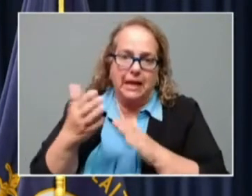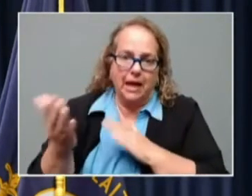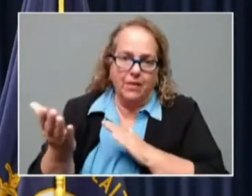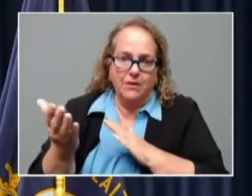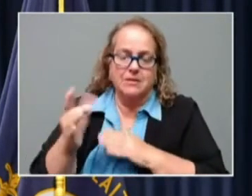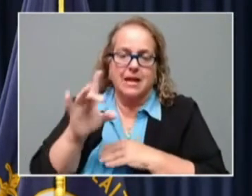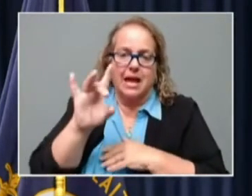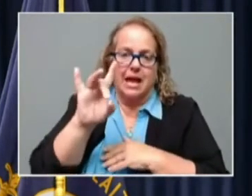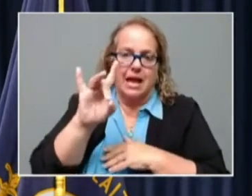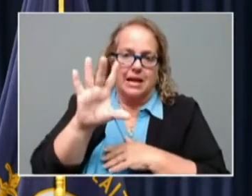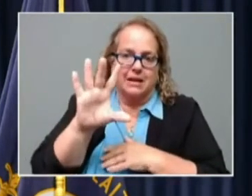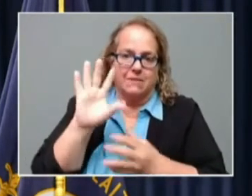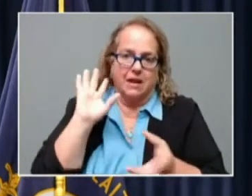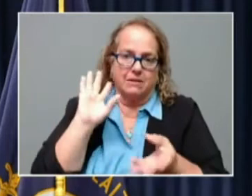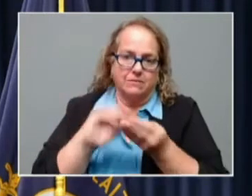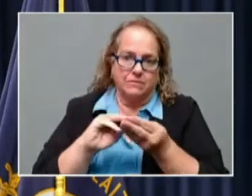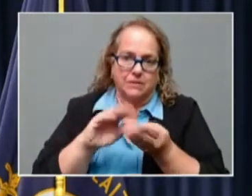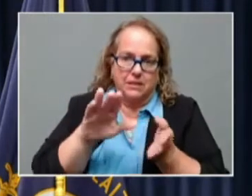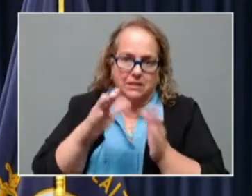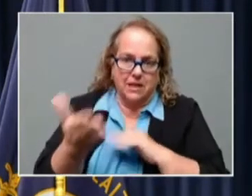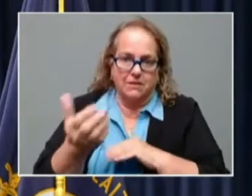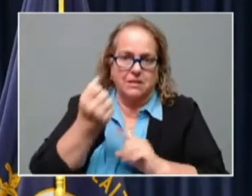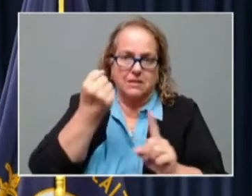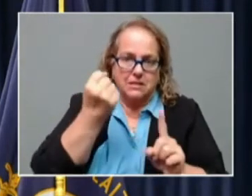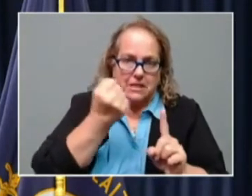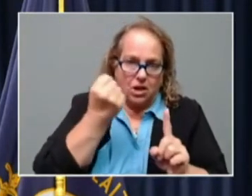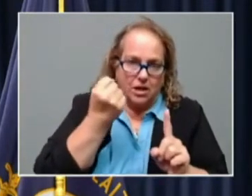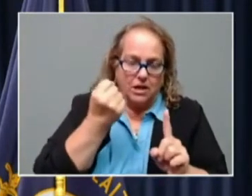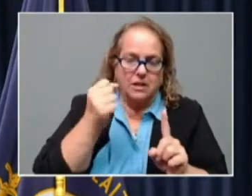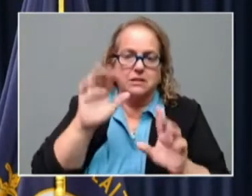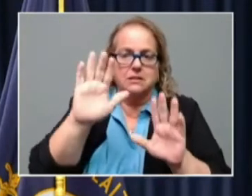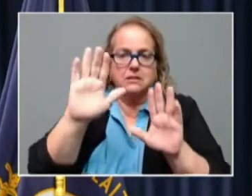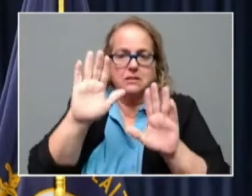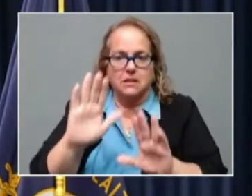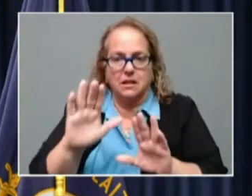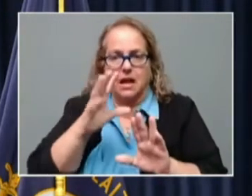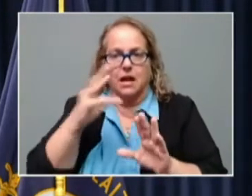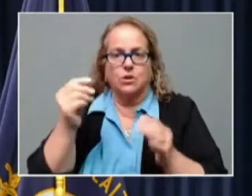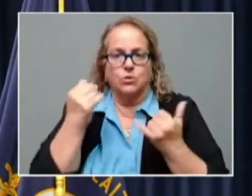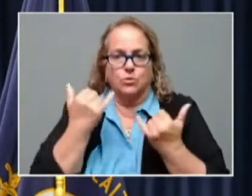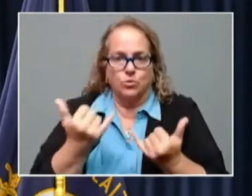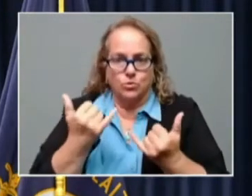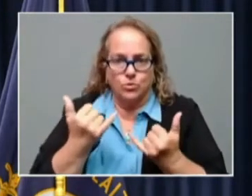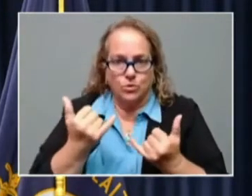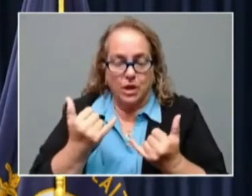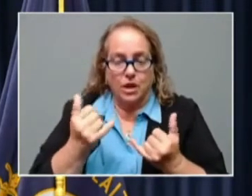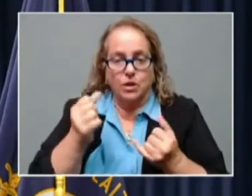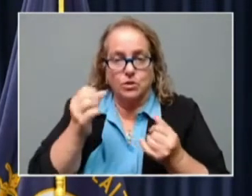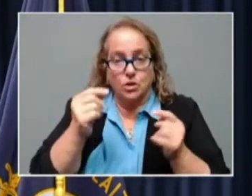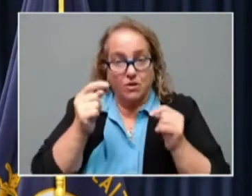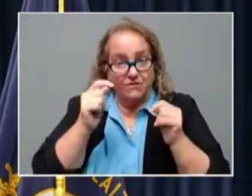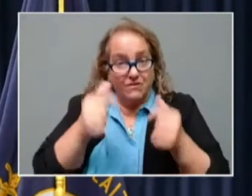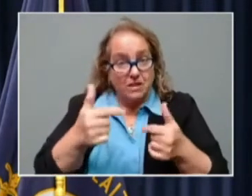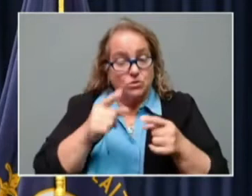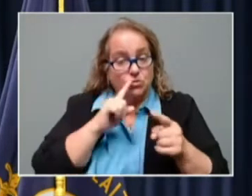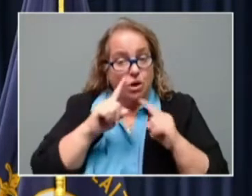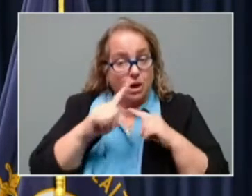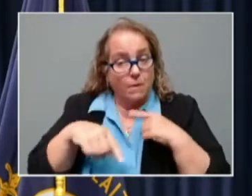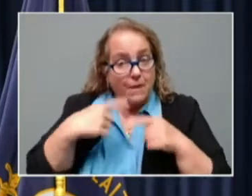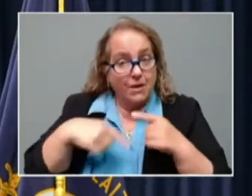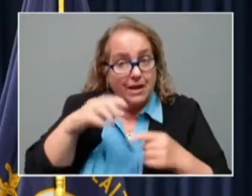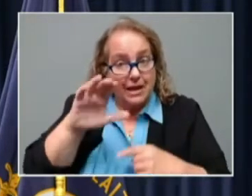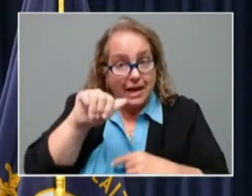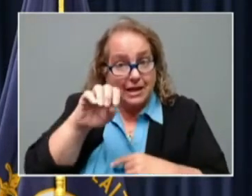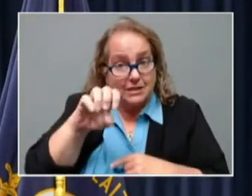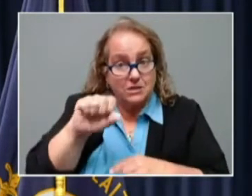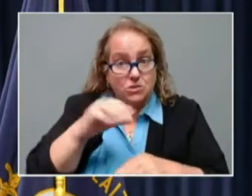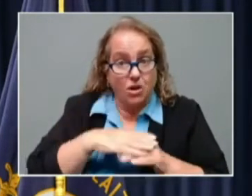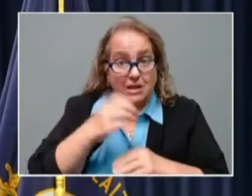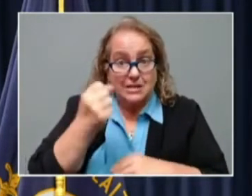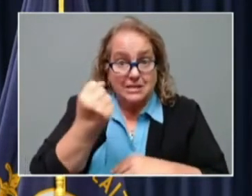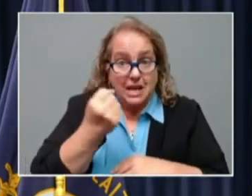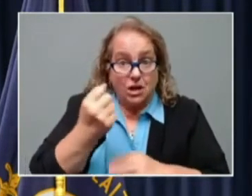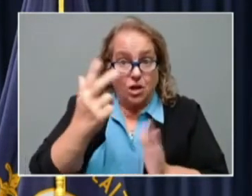Saturday Sunday and today. So to quickly run through cases on Saturday,